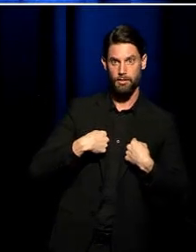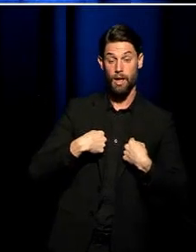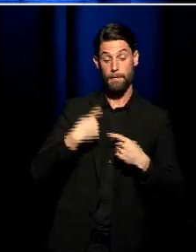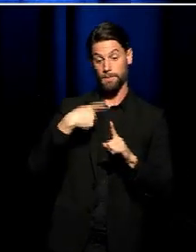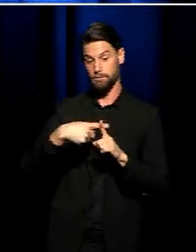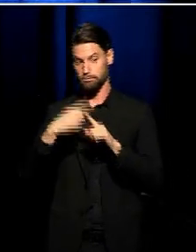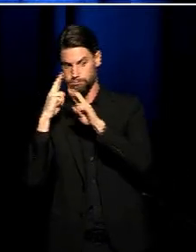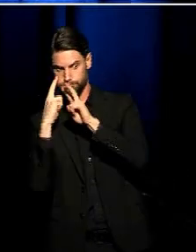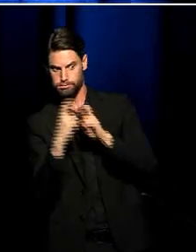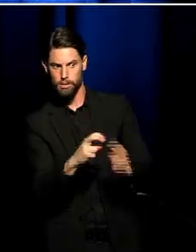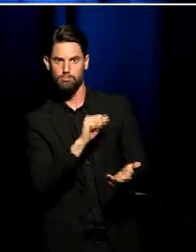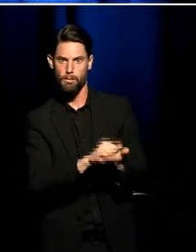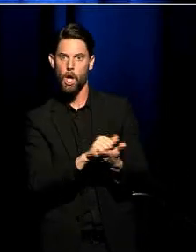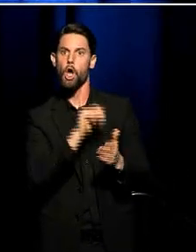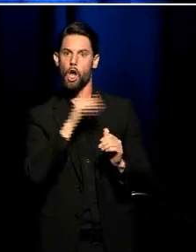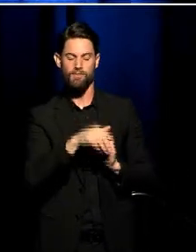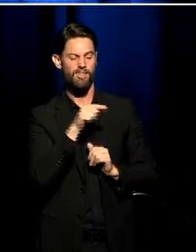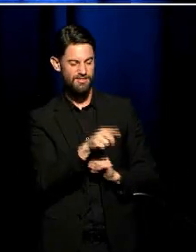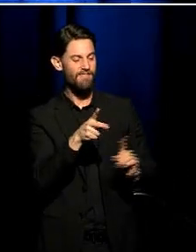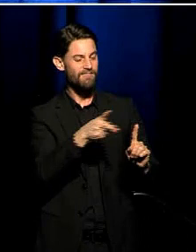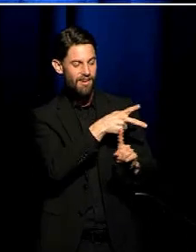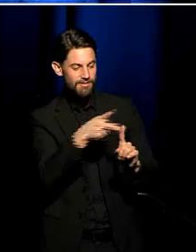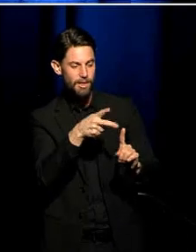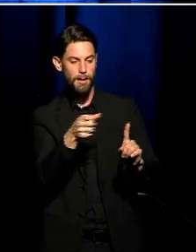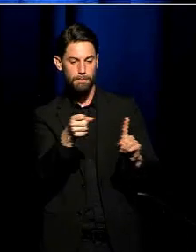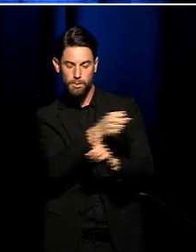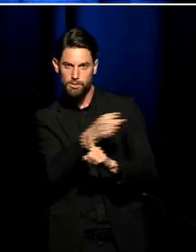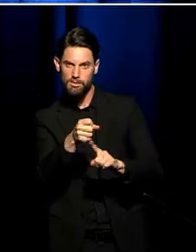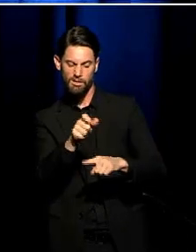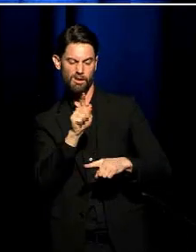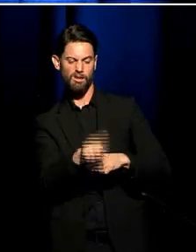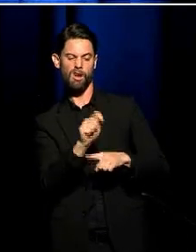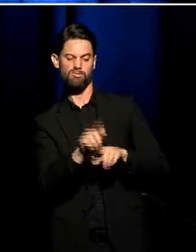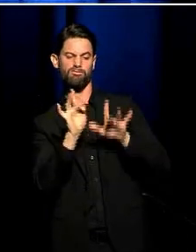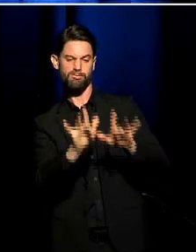violence against and abuse, neglect and exploitation of people with disability,